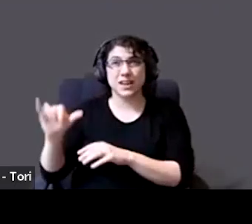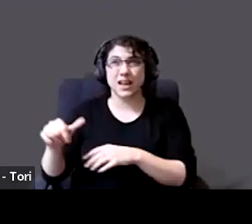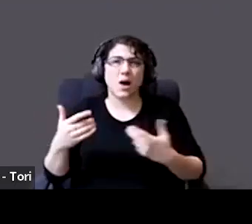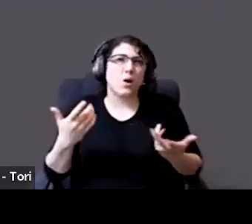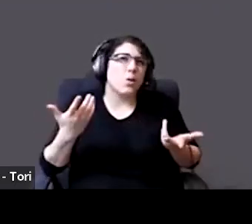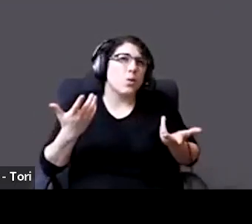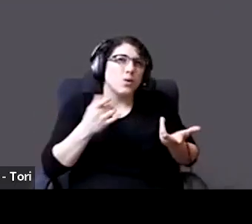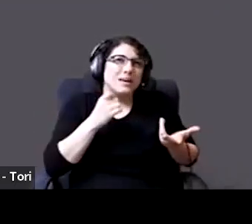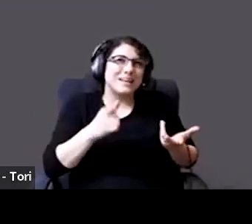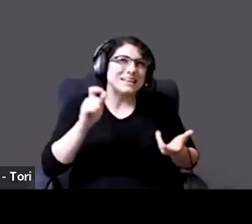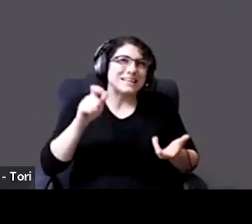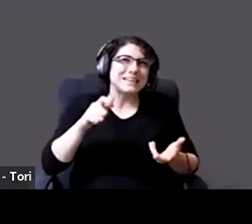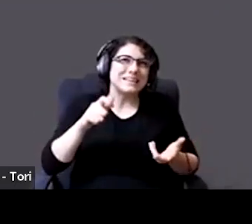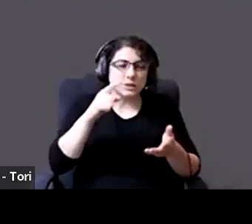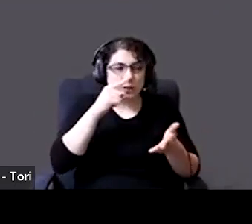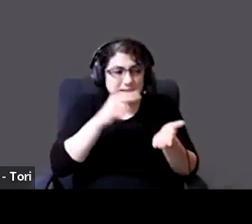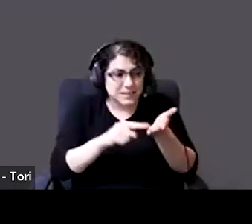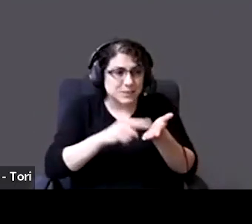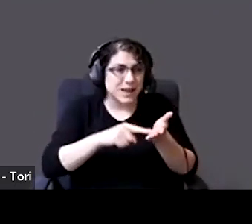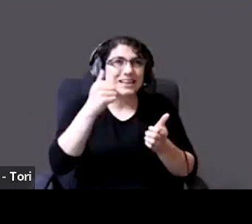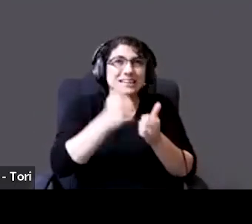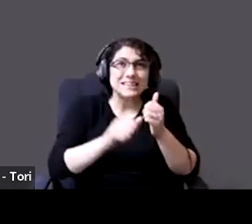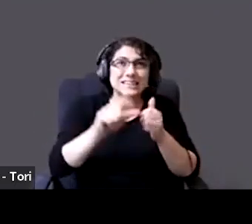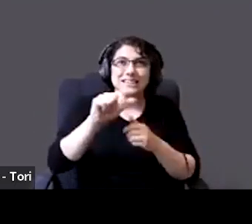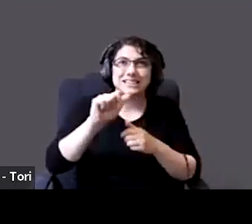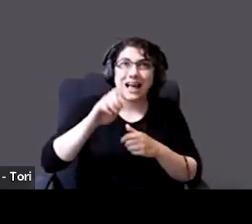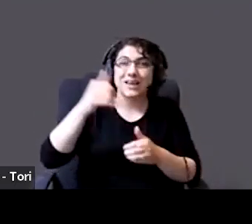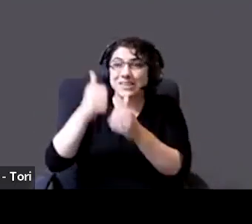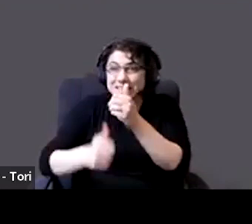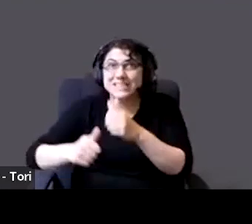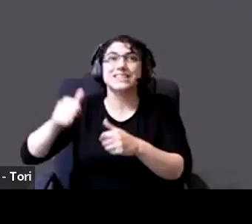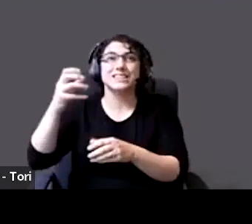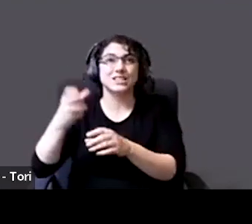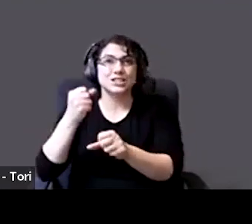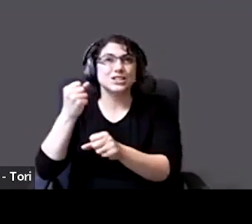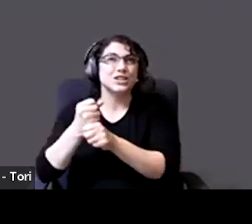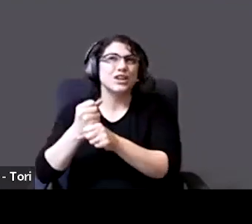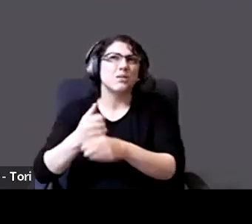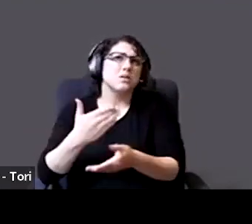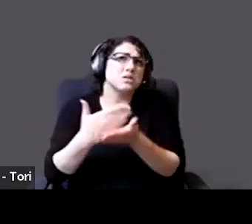to inspect every lab every year. There were labs we wanted to inspect much more, and others that we could probably get by every three,